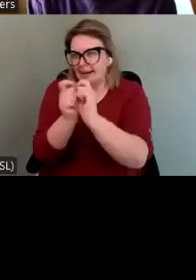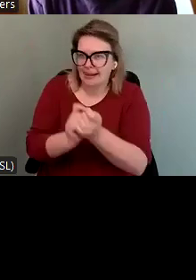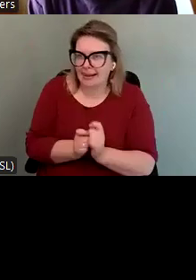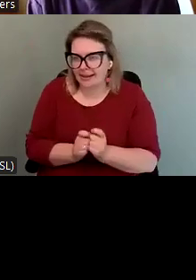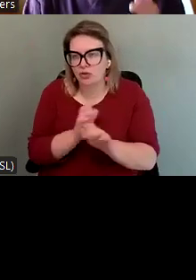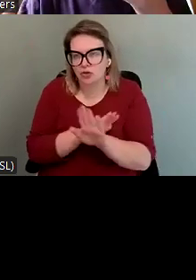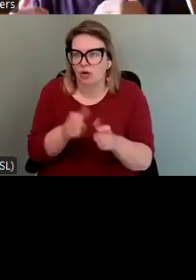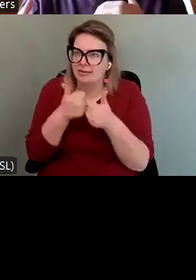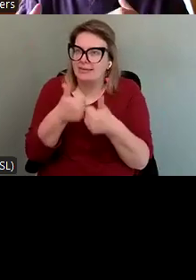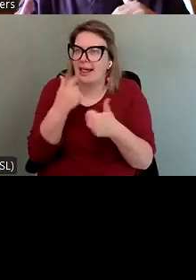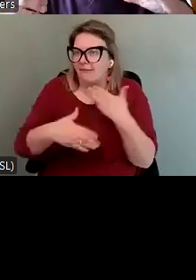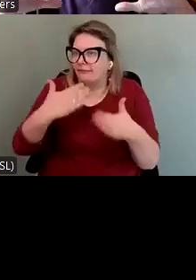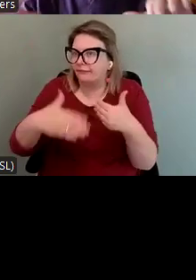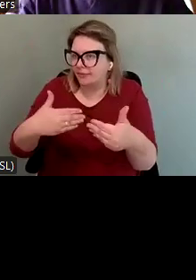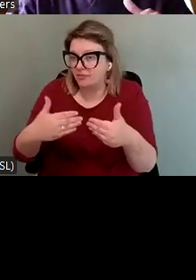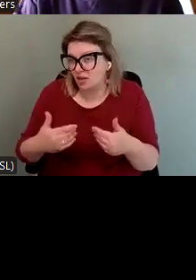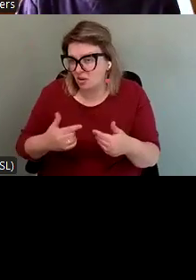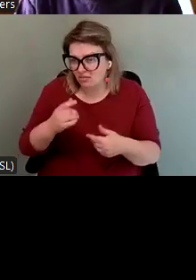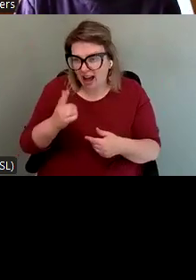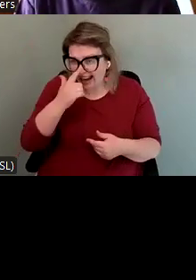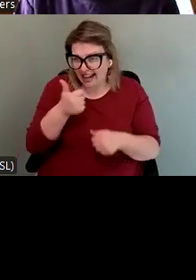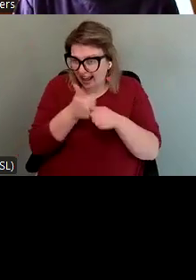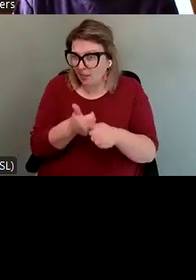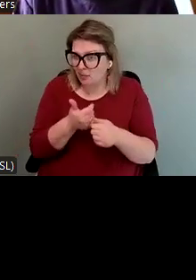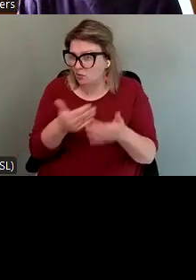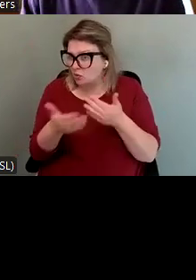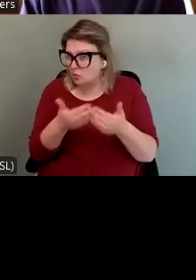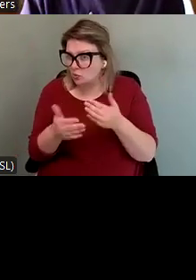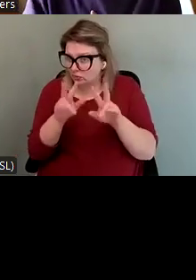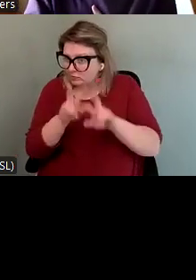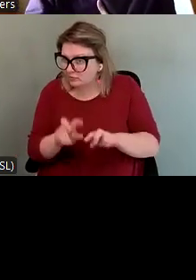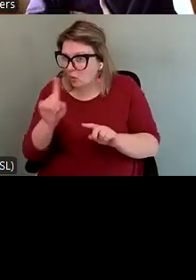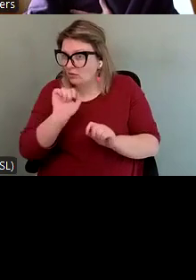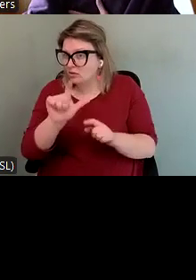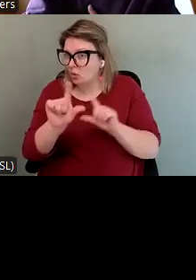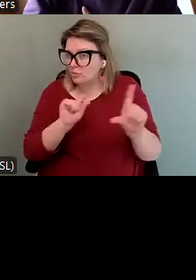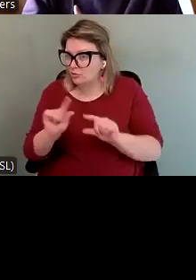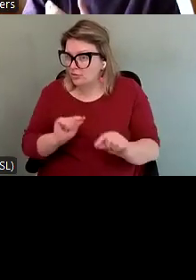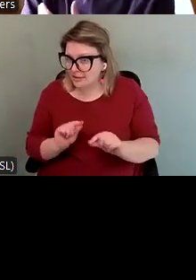Again, I can help you explore those if you need to. The other option is using something